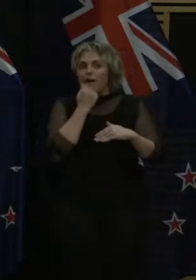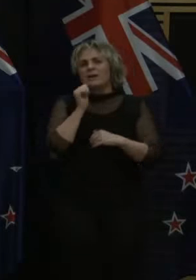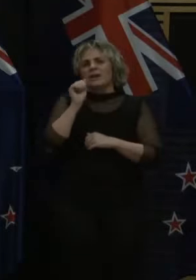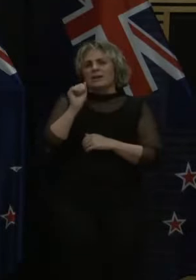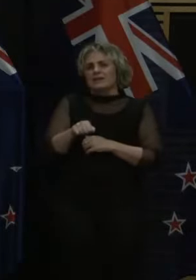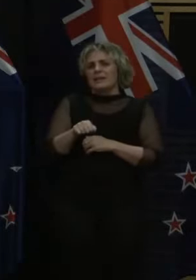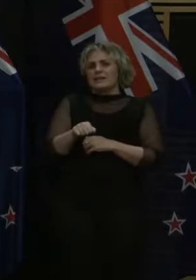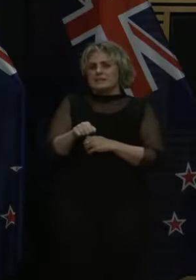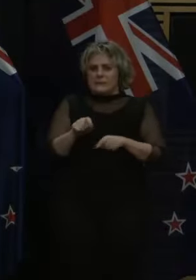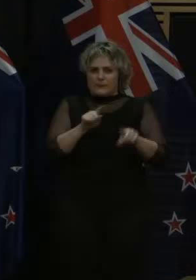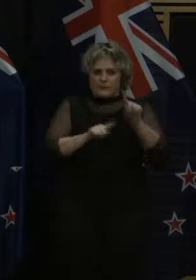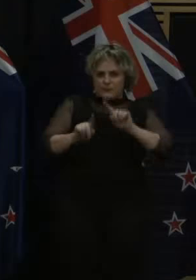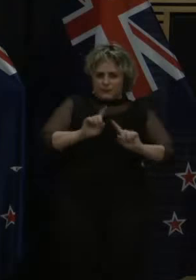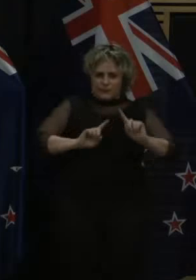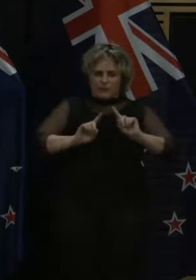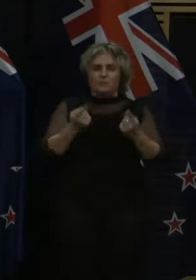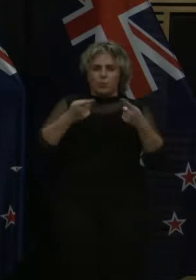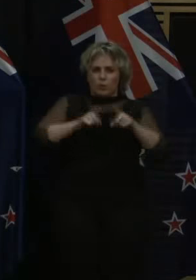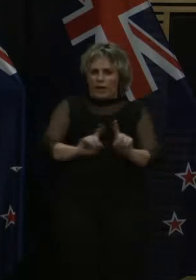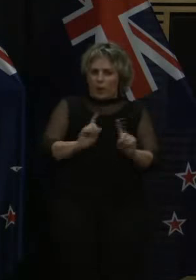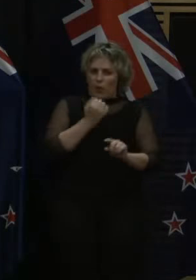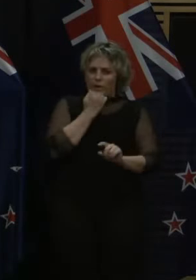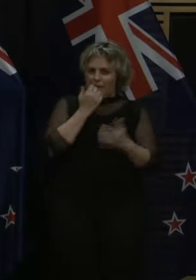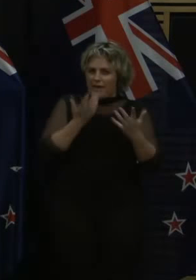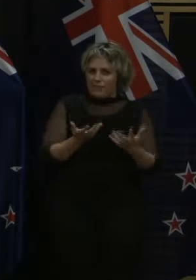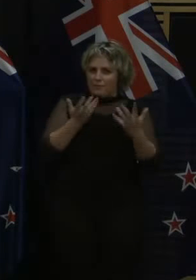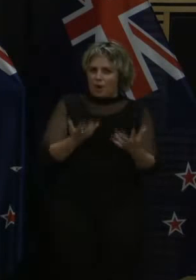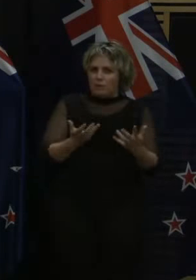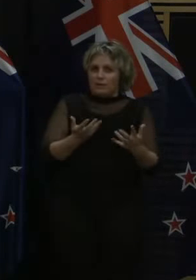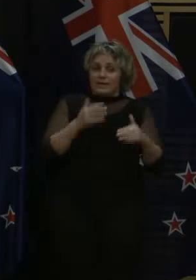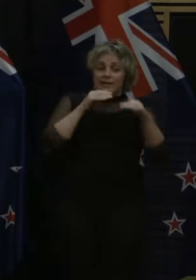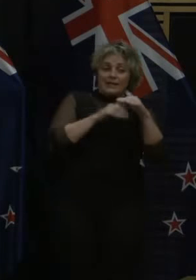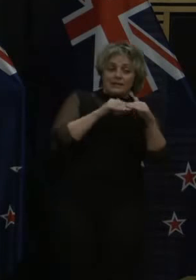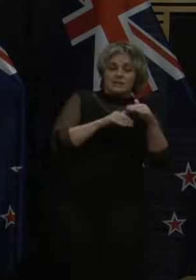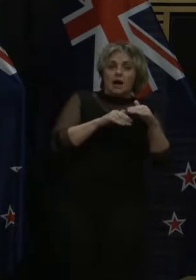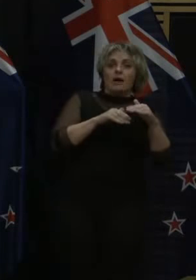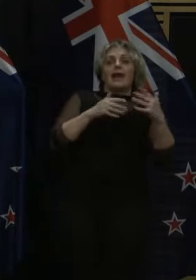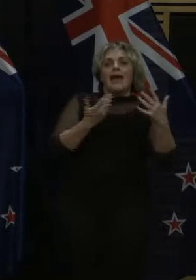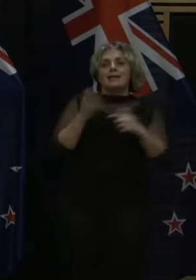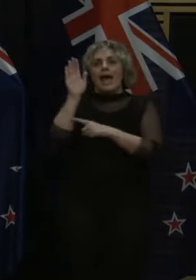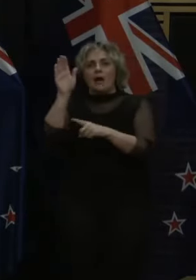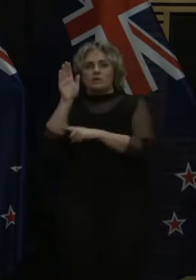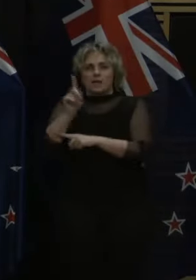Absolutely that is where we intend to use it.